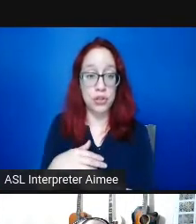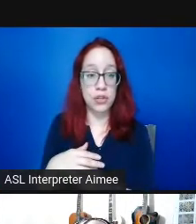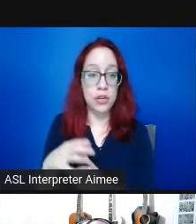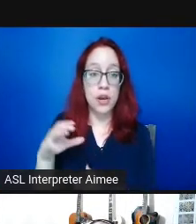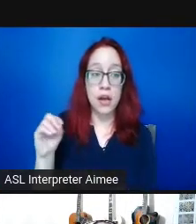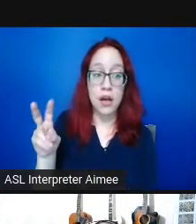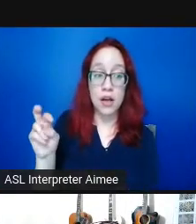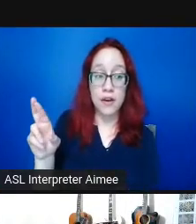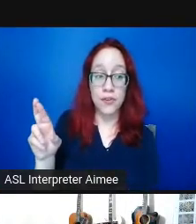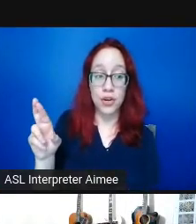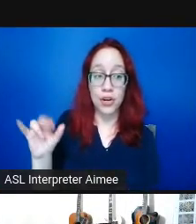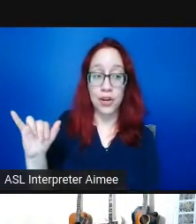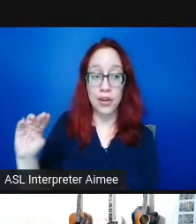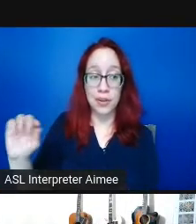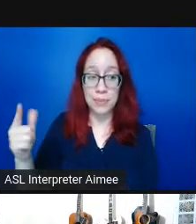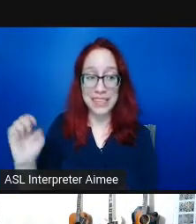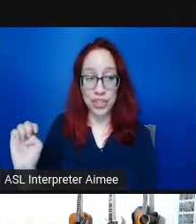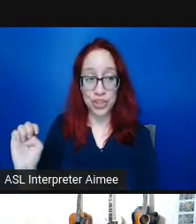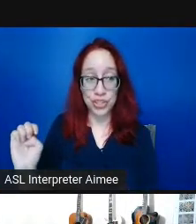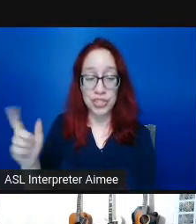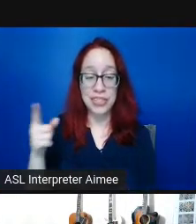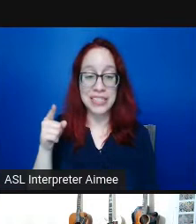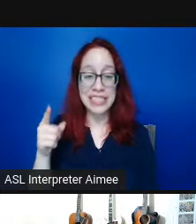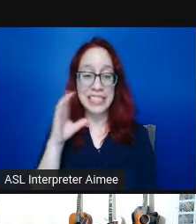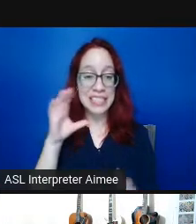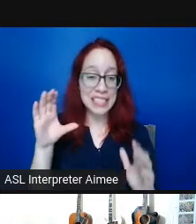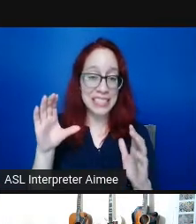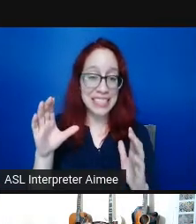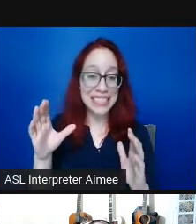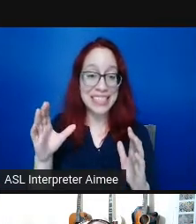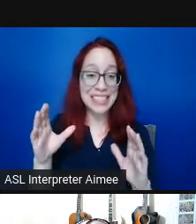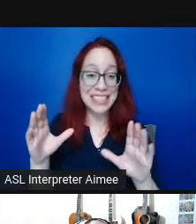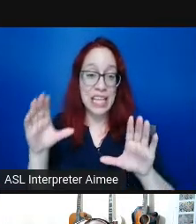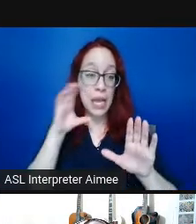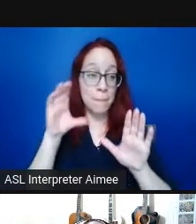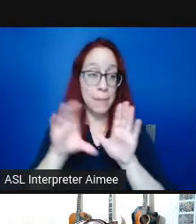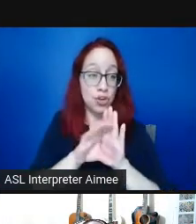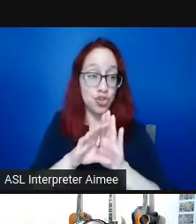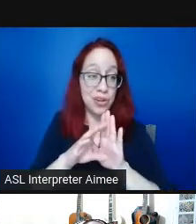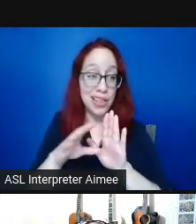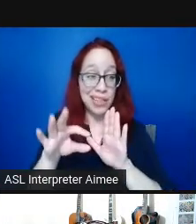Now, this puts text directly on top of an image, so I chose